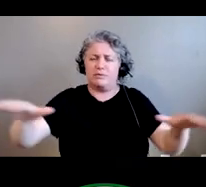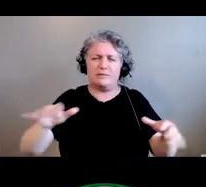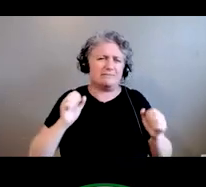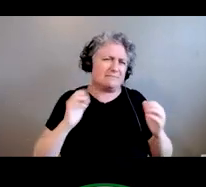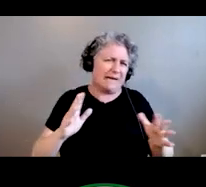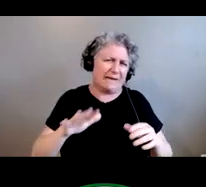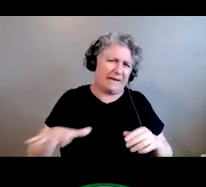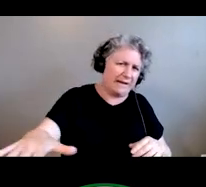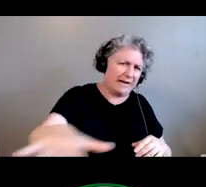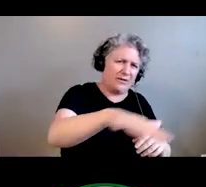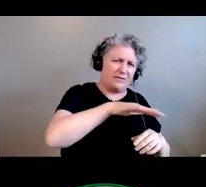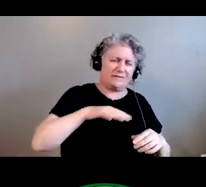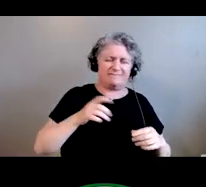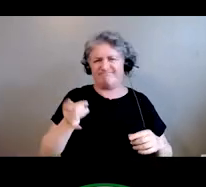is really impacting many people's.